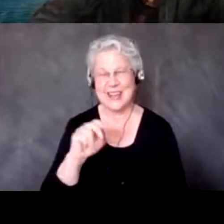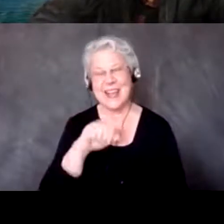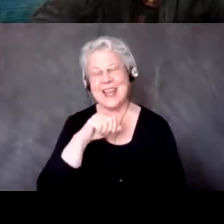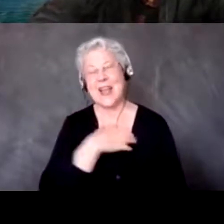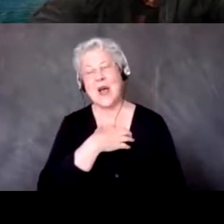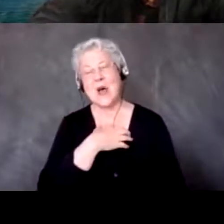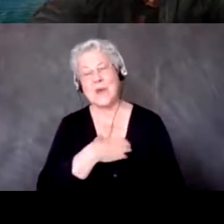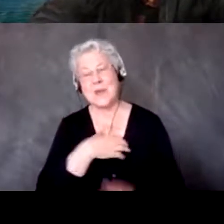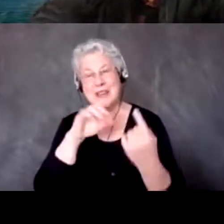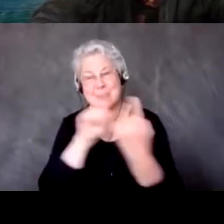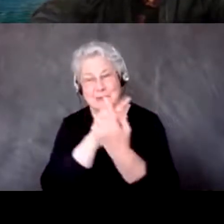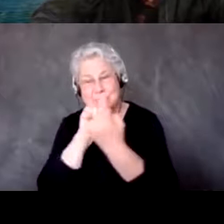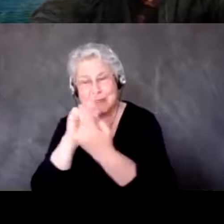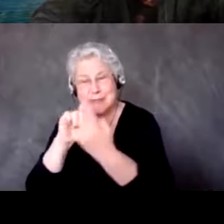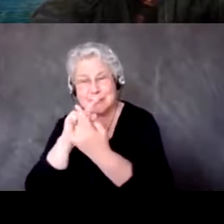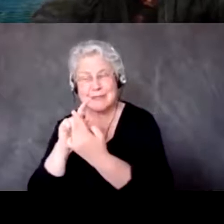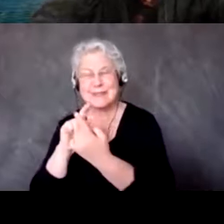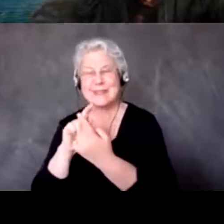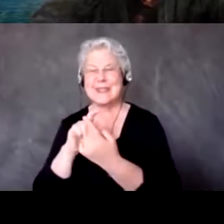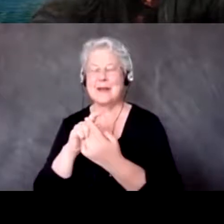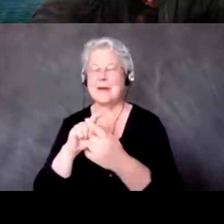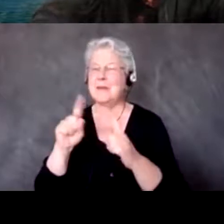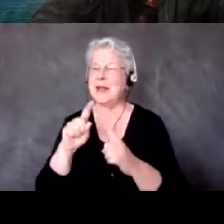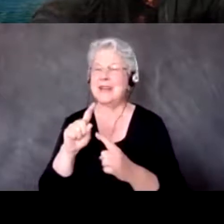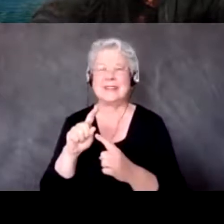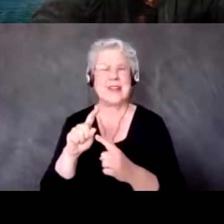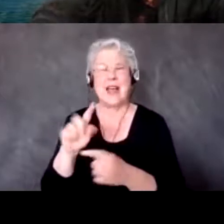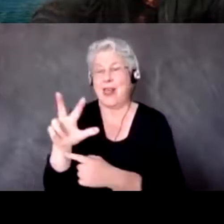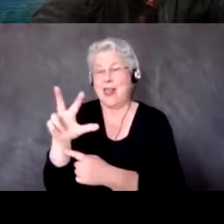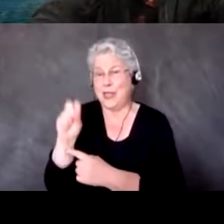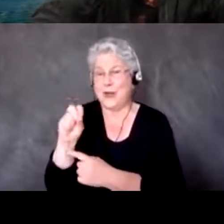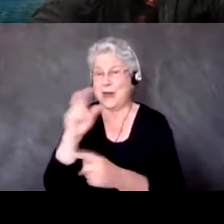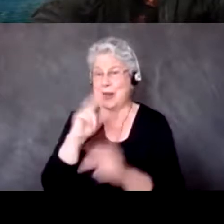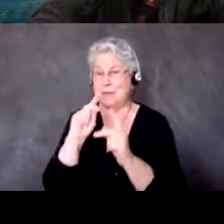know each and every one of you, there's almost 30 participants in our group so we’ll just try to use